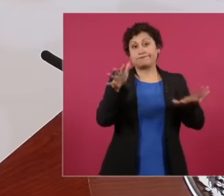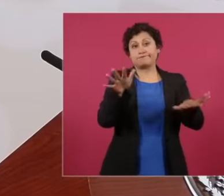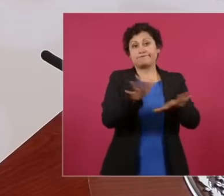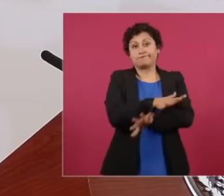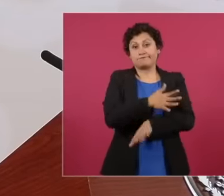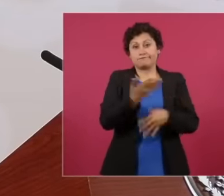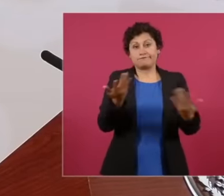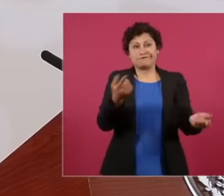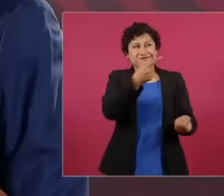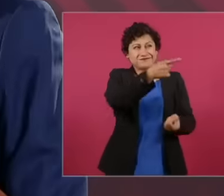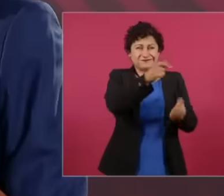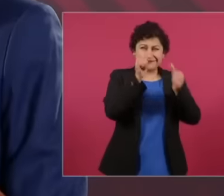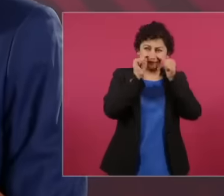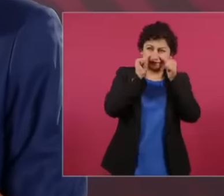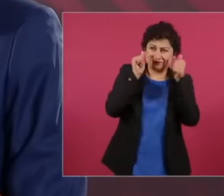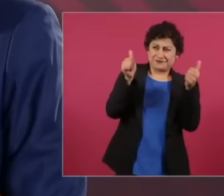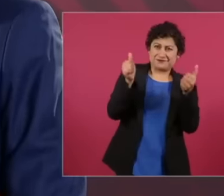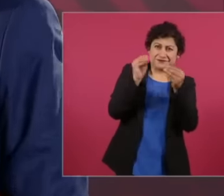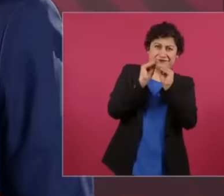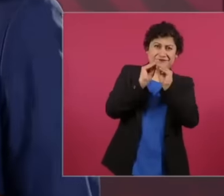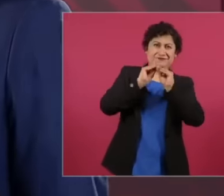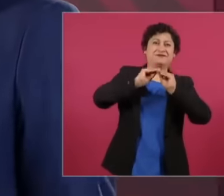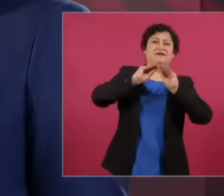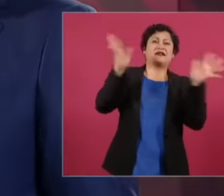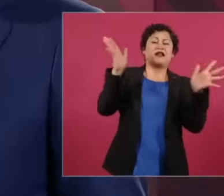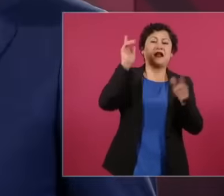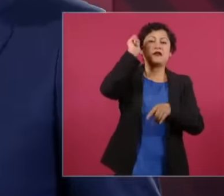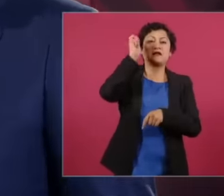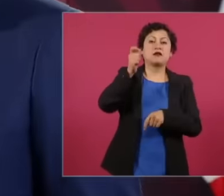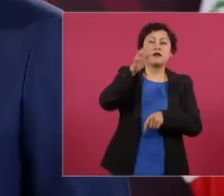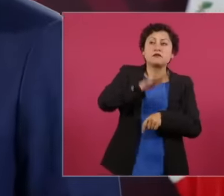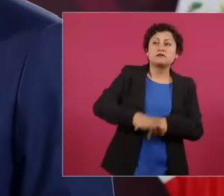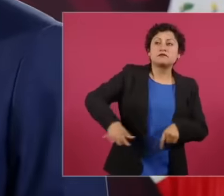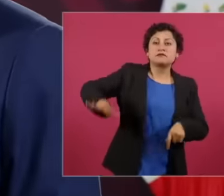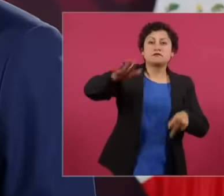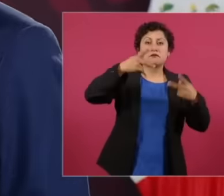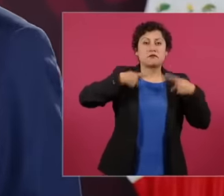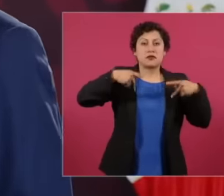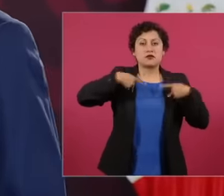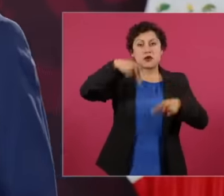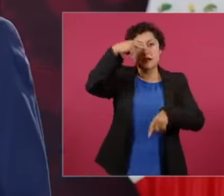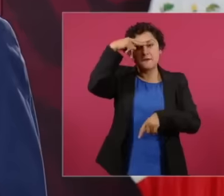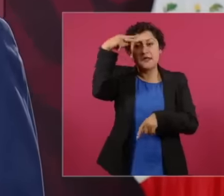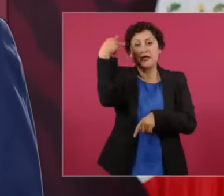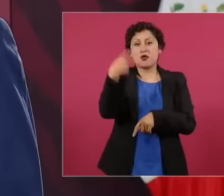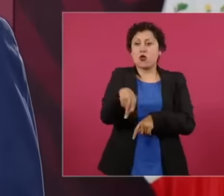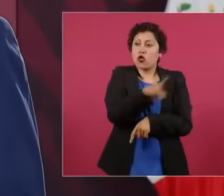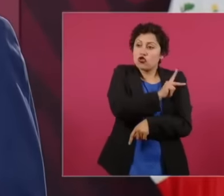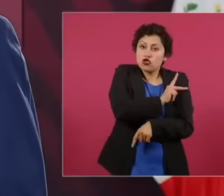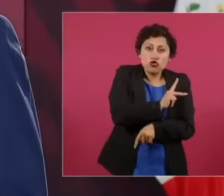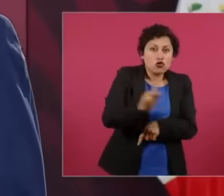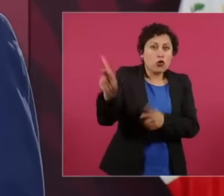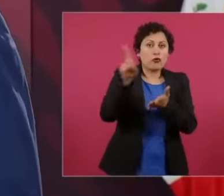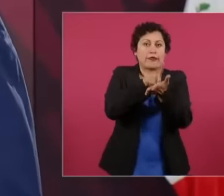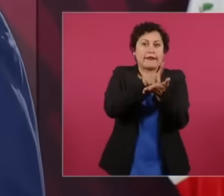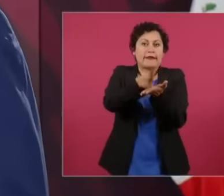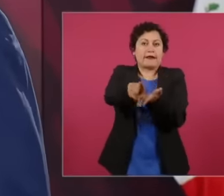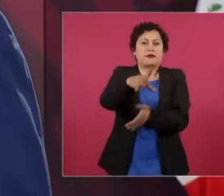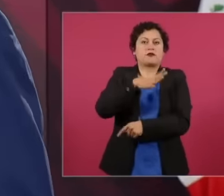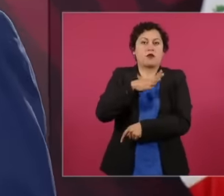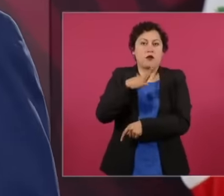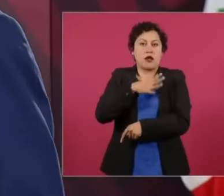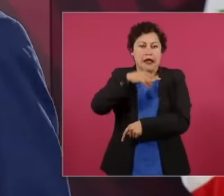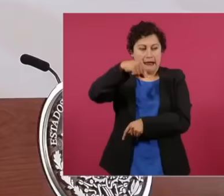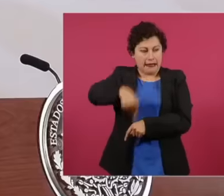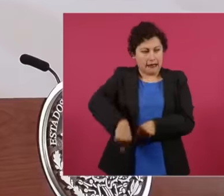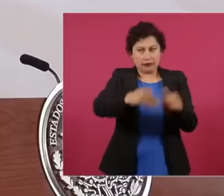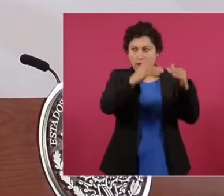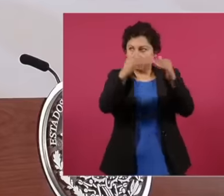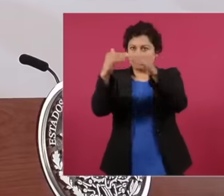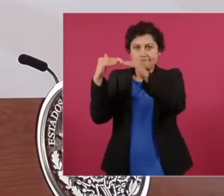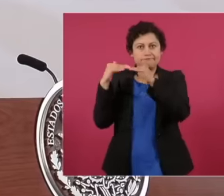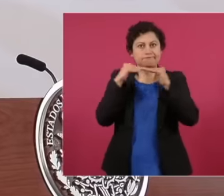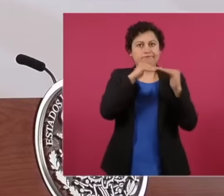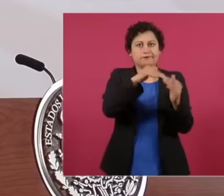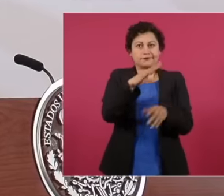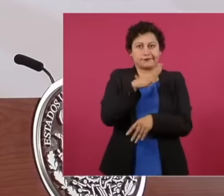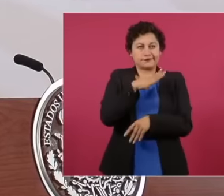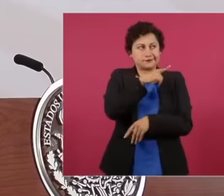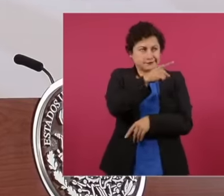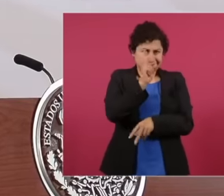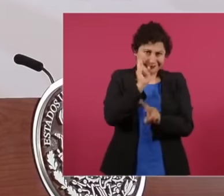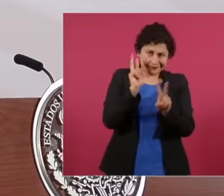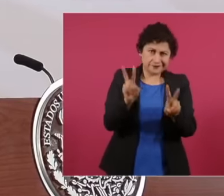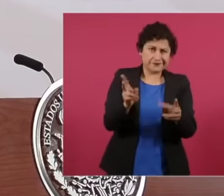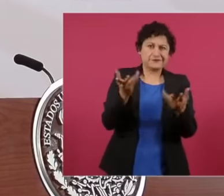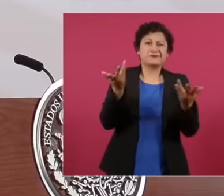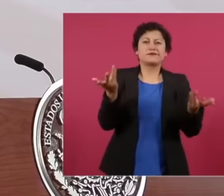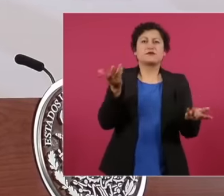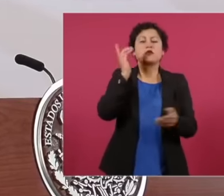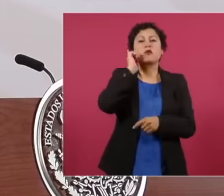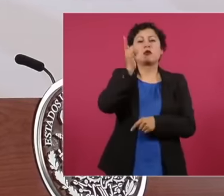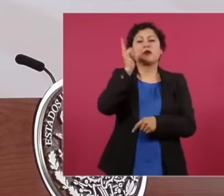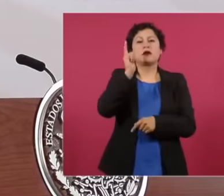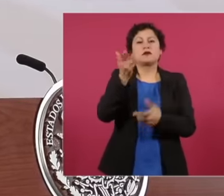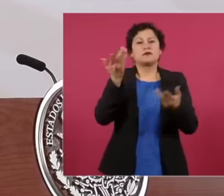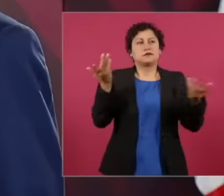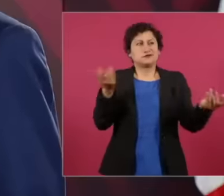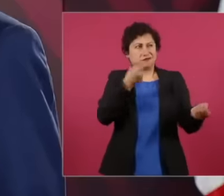Mexicans have rights and that there is equality and that there are no first class Mexicans and second